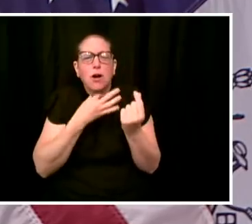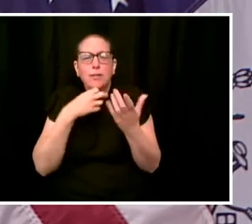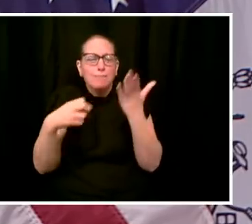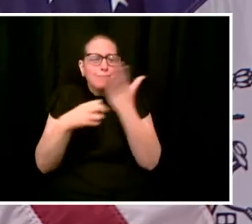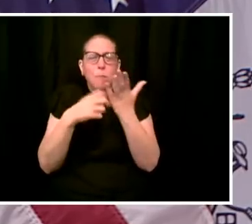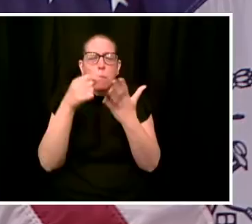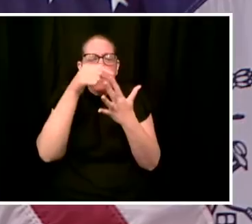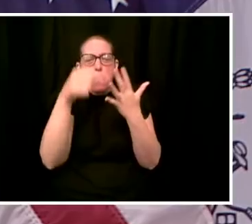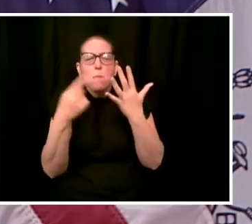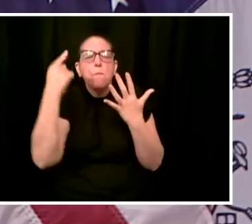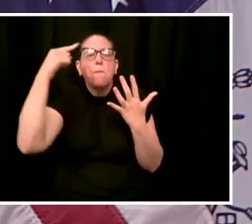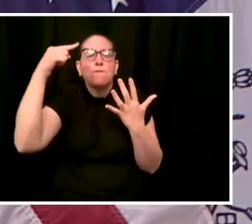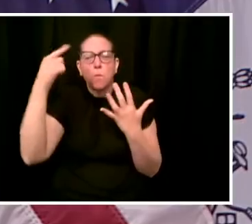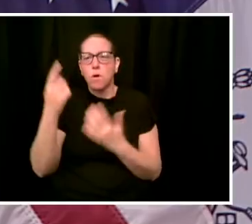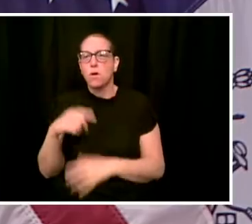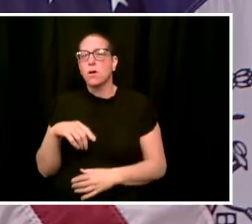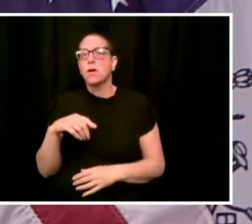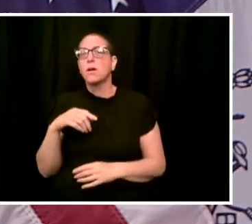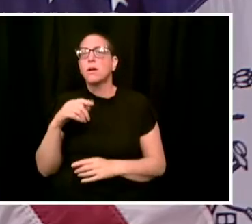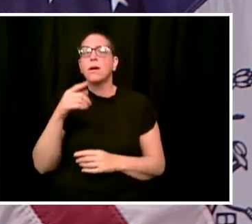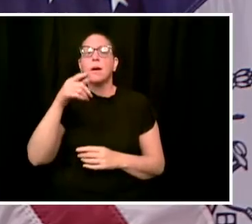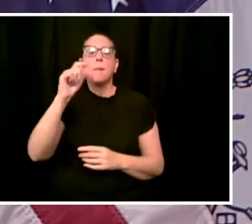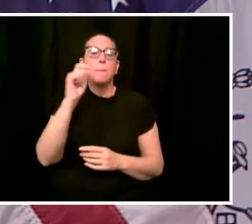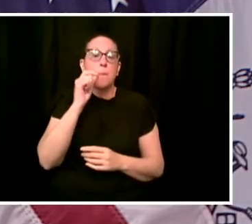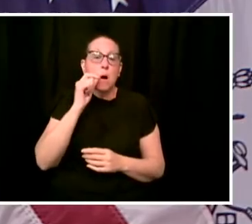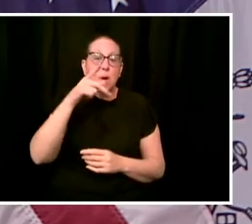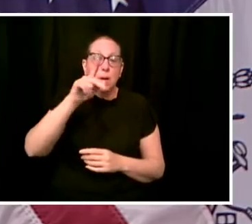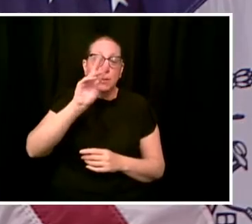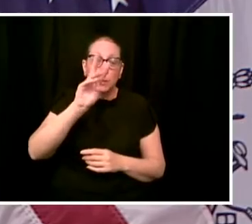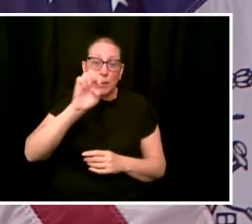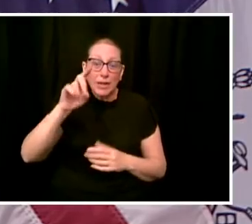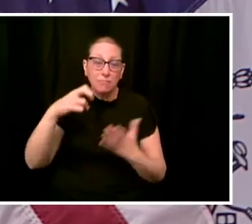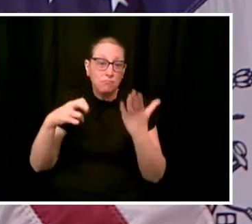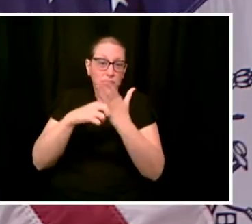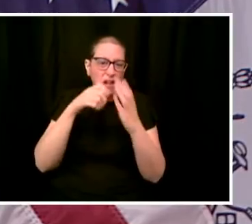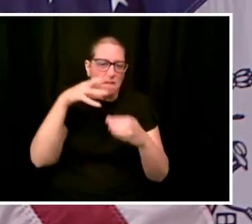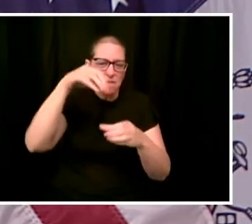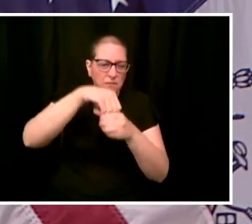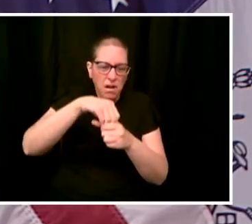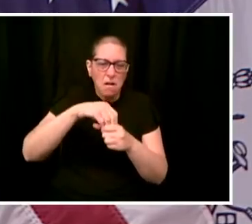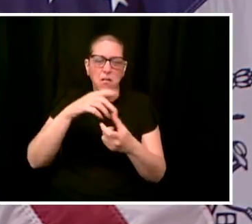VIOLATIONS, THAT WAS A NUMBER OF ARRESTS. SOME STEMMING FROM SOCIAL DISTANCING SEEM